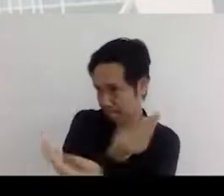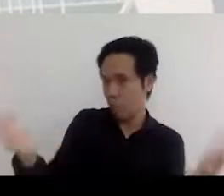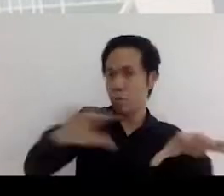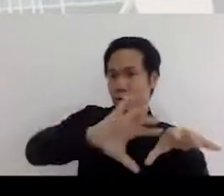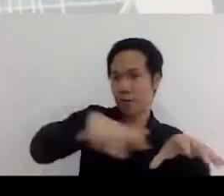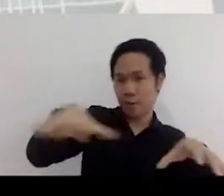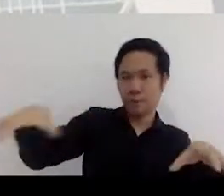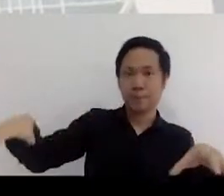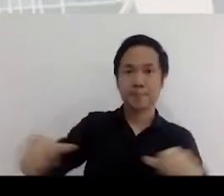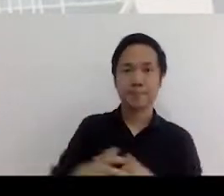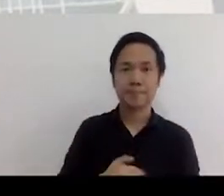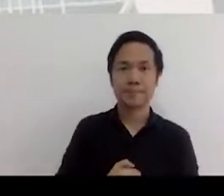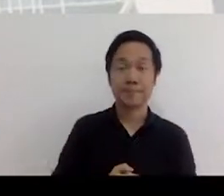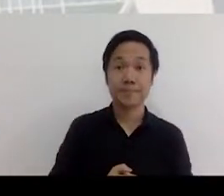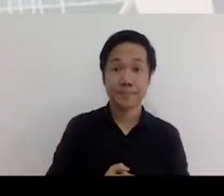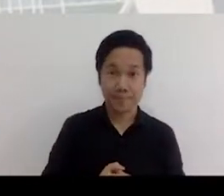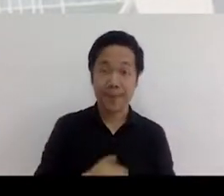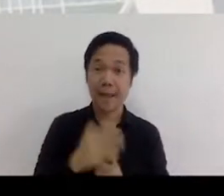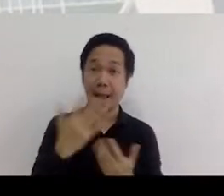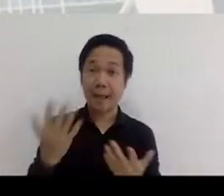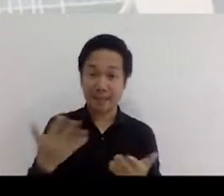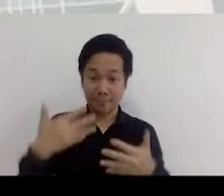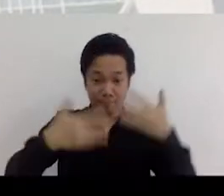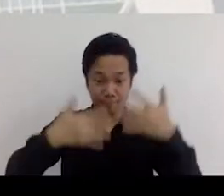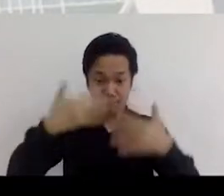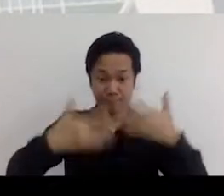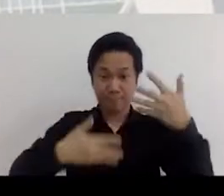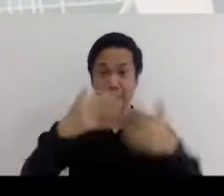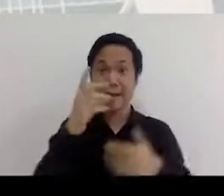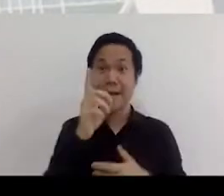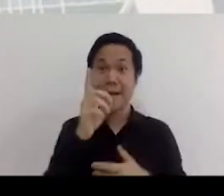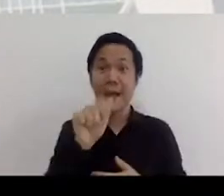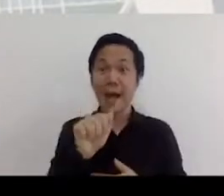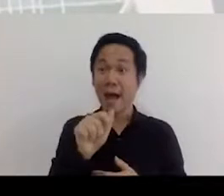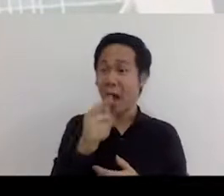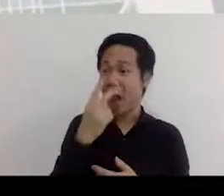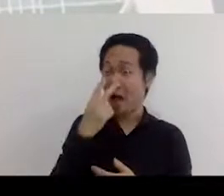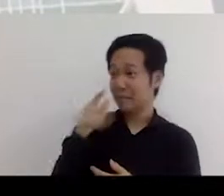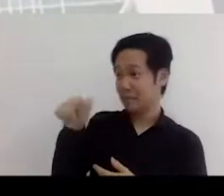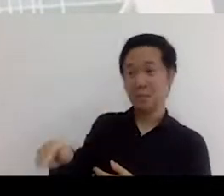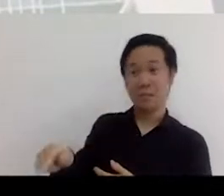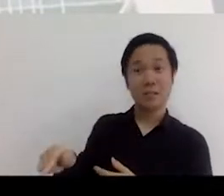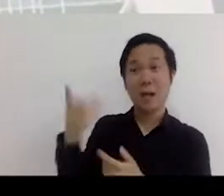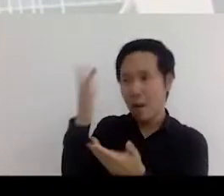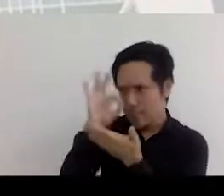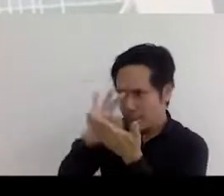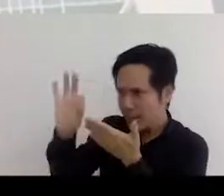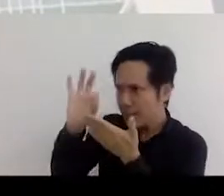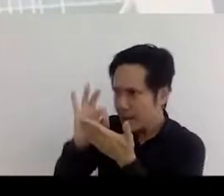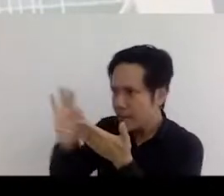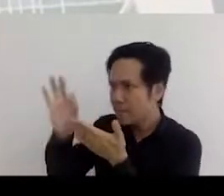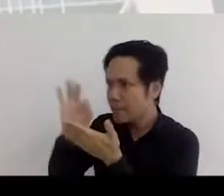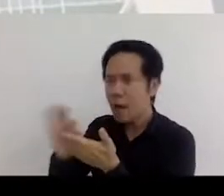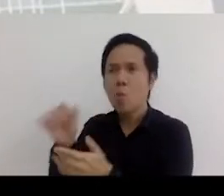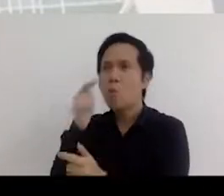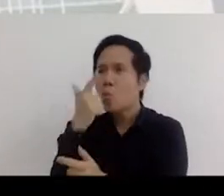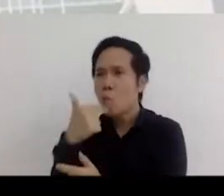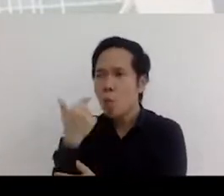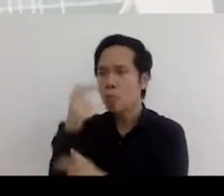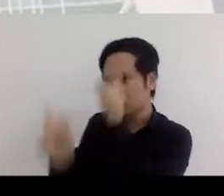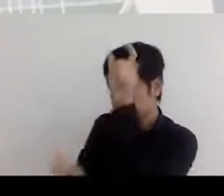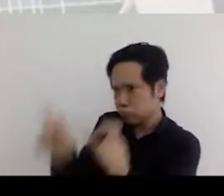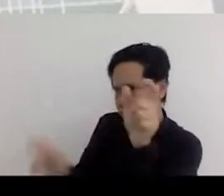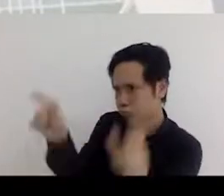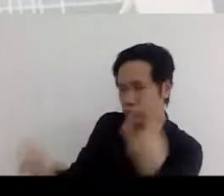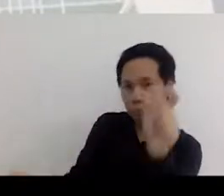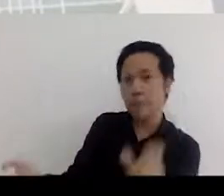This is something that governments have, I would say, committed to and so making that link will enable us to hold them to that high bar that is expected.